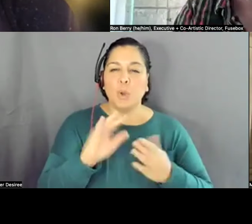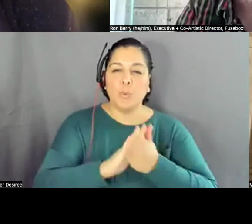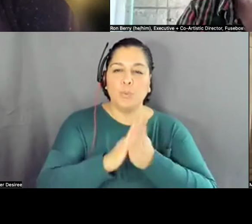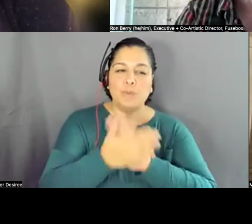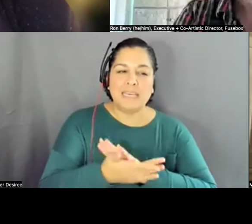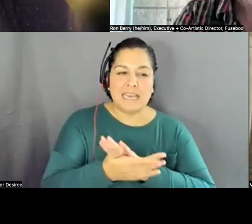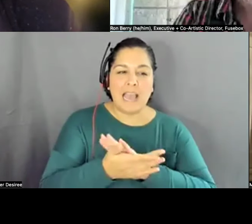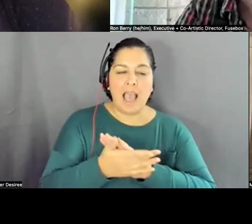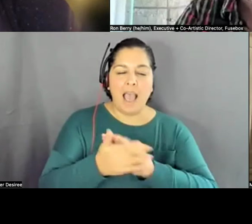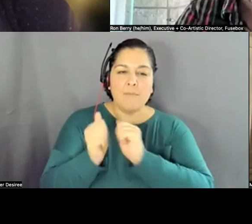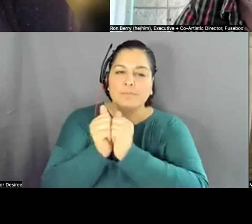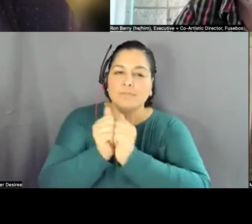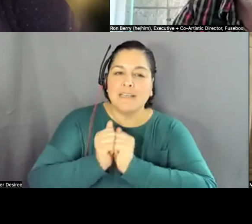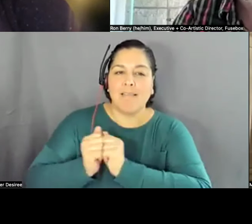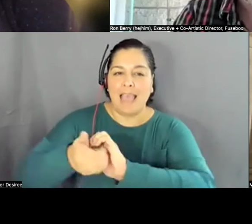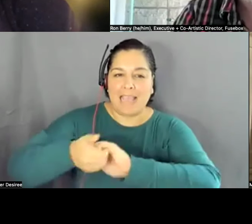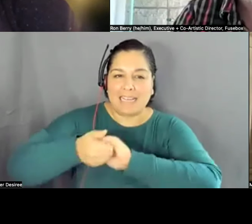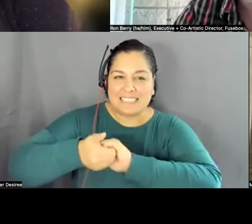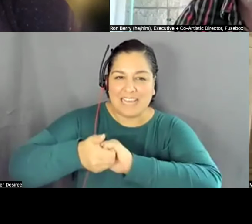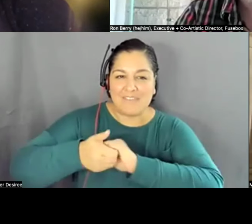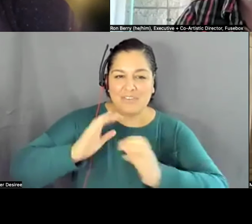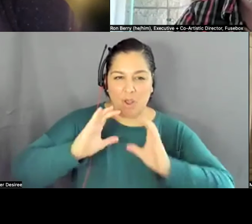also conversation about the budget, which is really interesting.